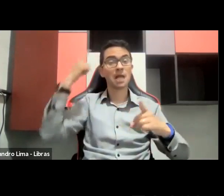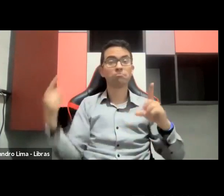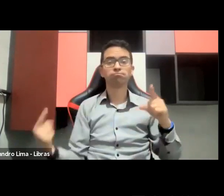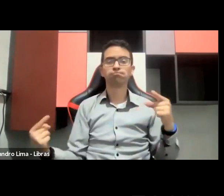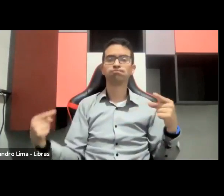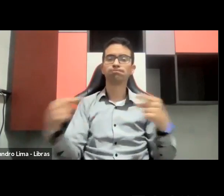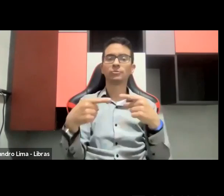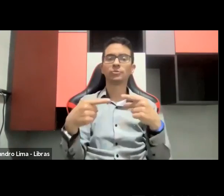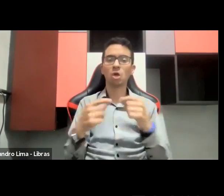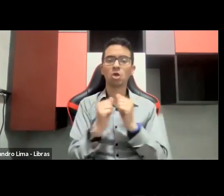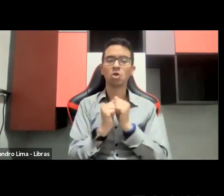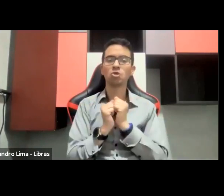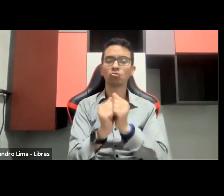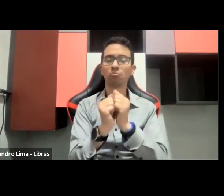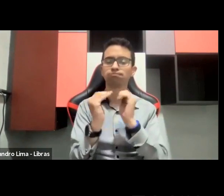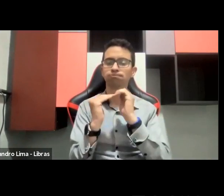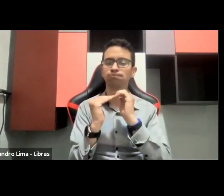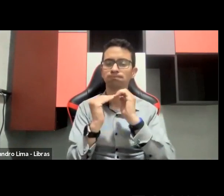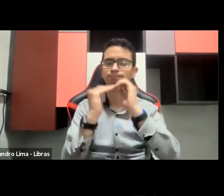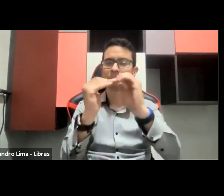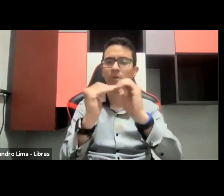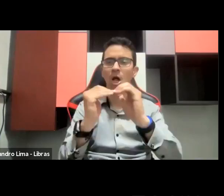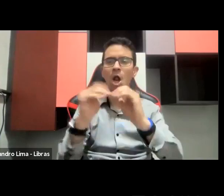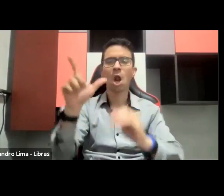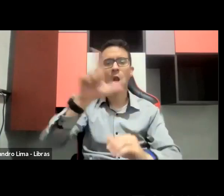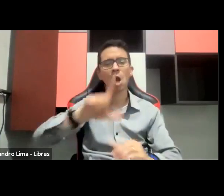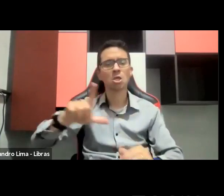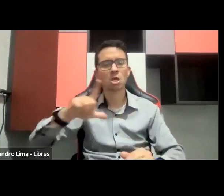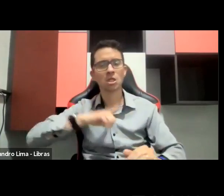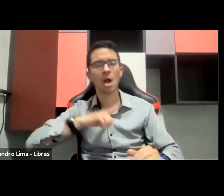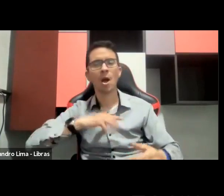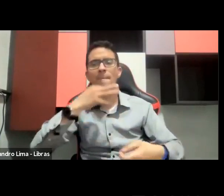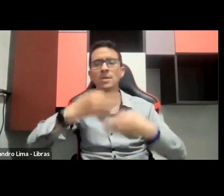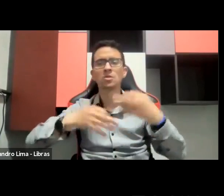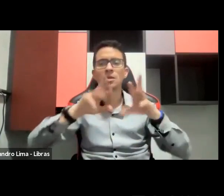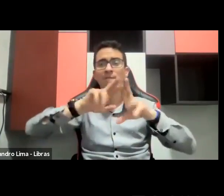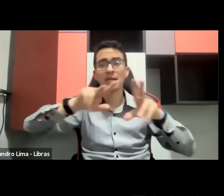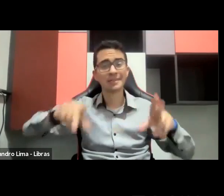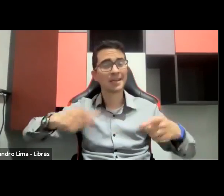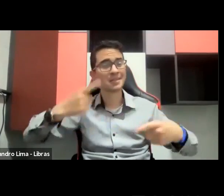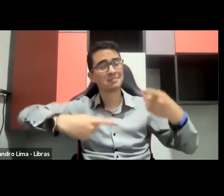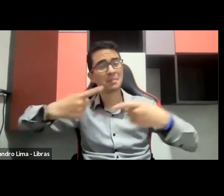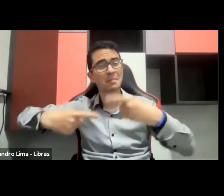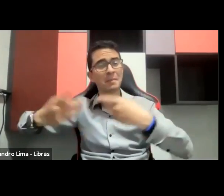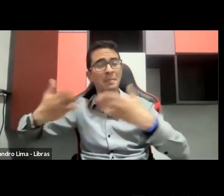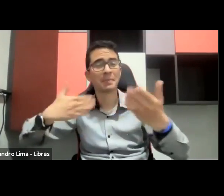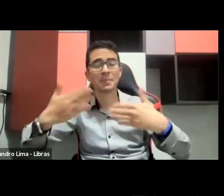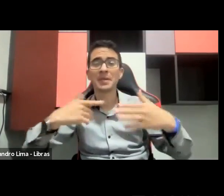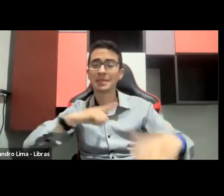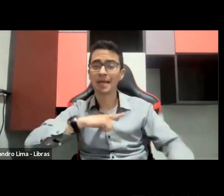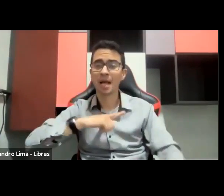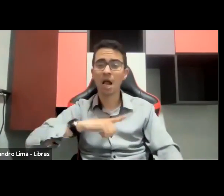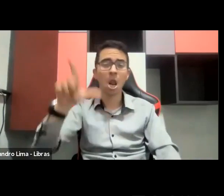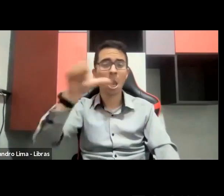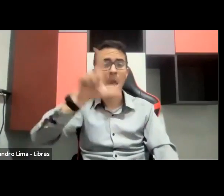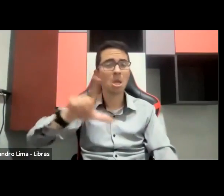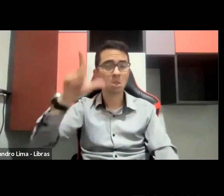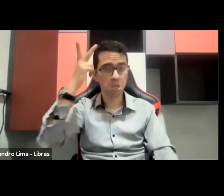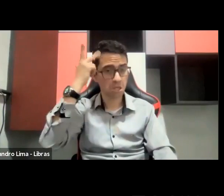there must be also got there must be also got a wall. critical element seem to do element seem to discuss. But. But